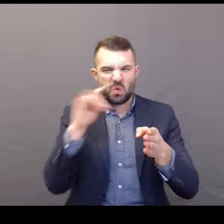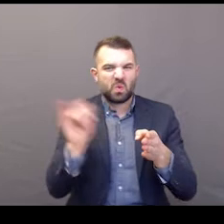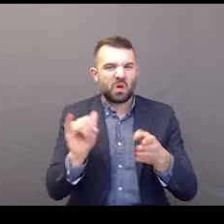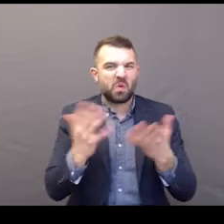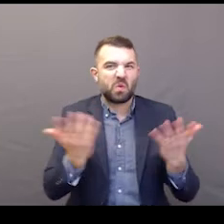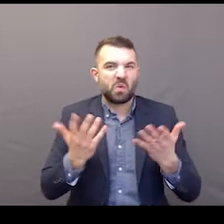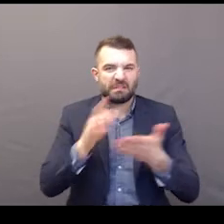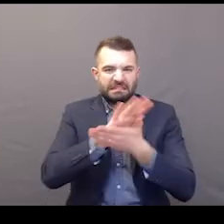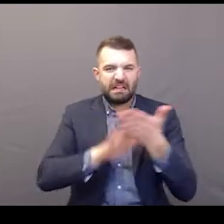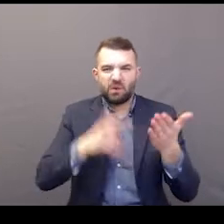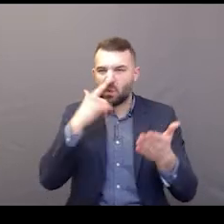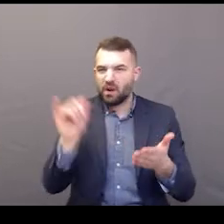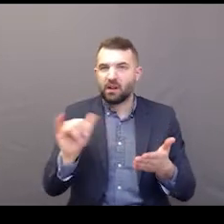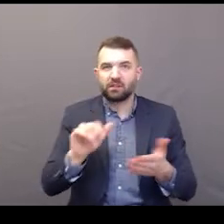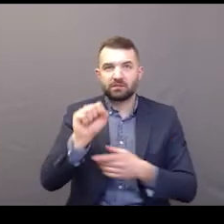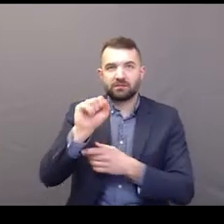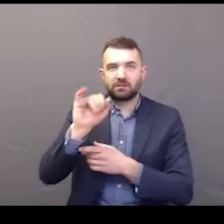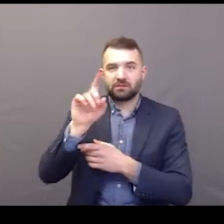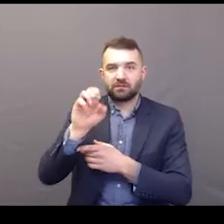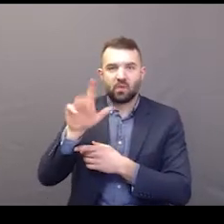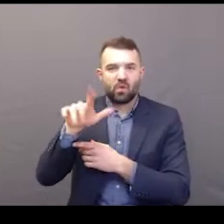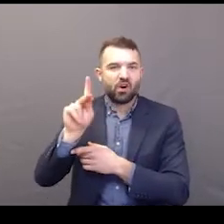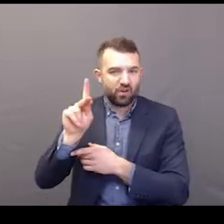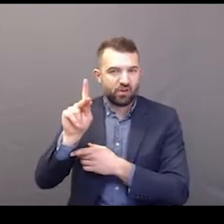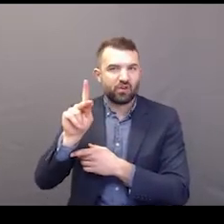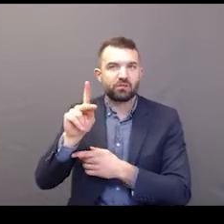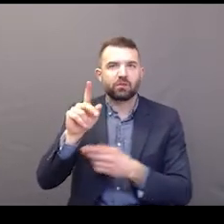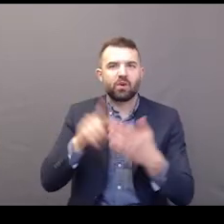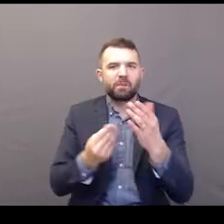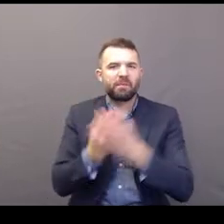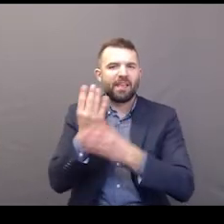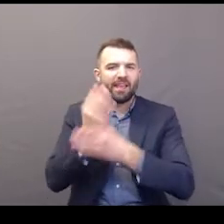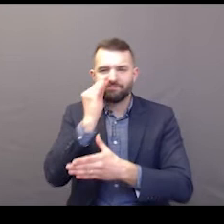like sidewalks, planting strips and retaining walls will look like. We work closely with our